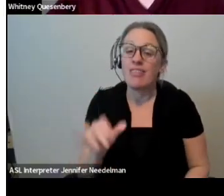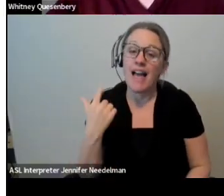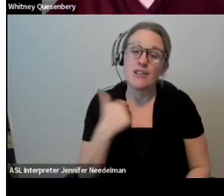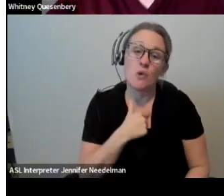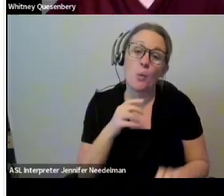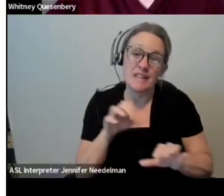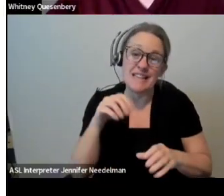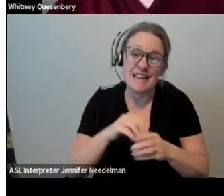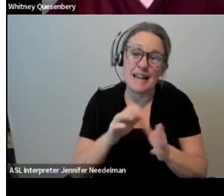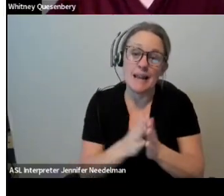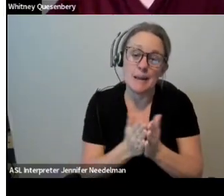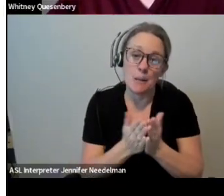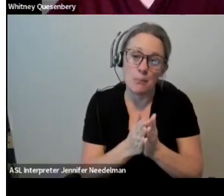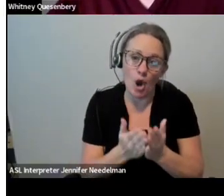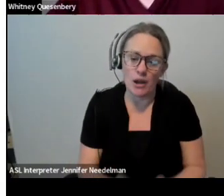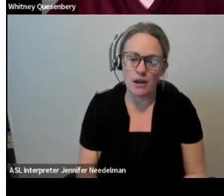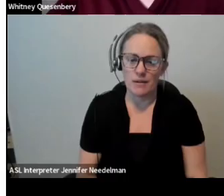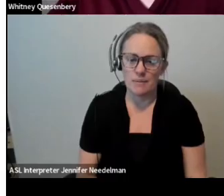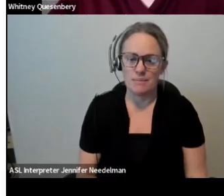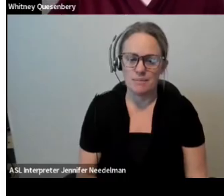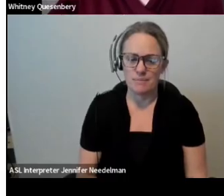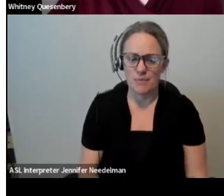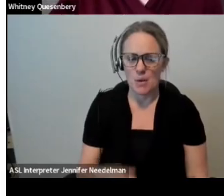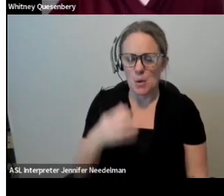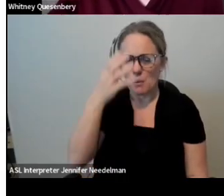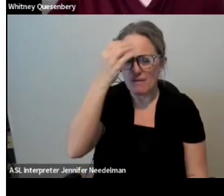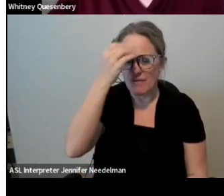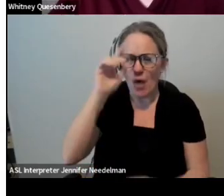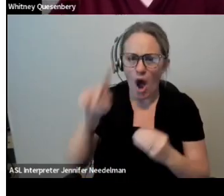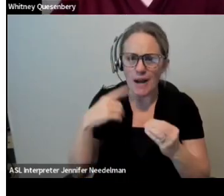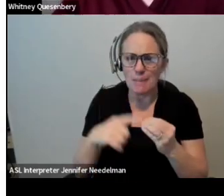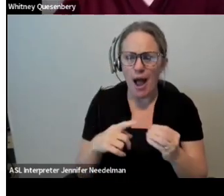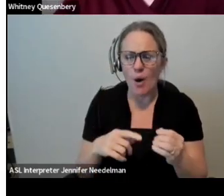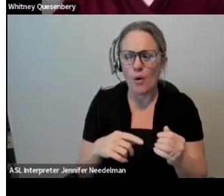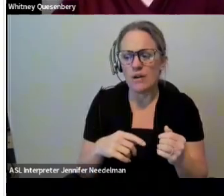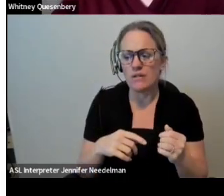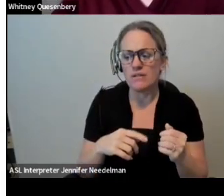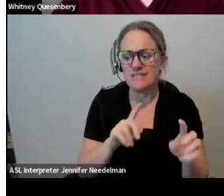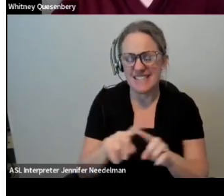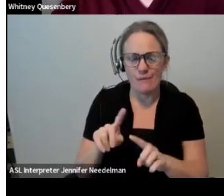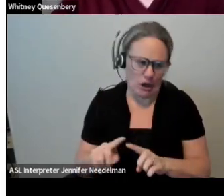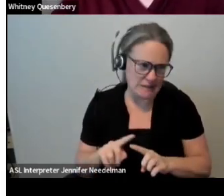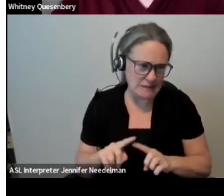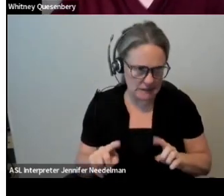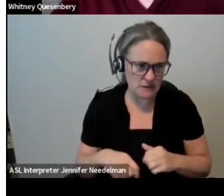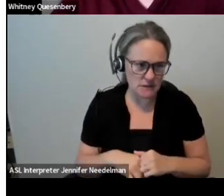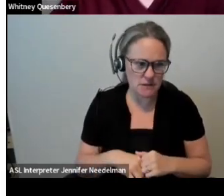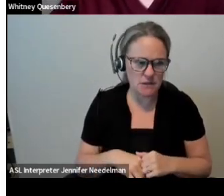that we've, we've thought about different, you know, in this case, but here's two other kinds of characteristics.